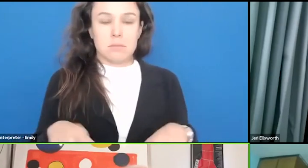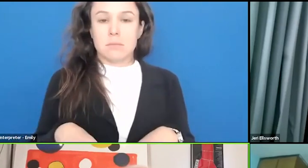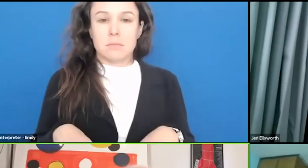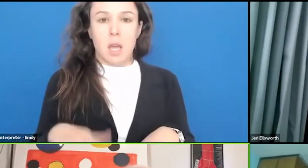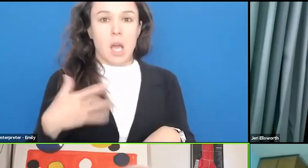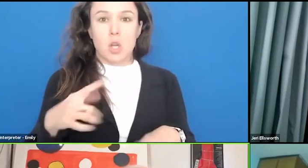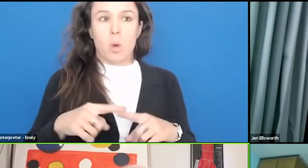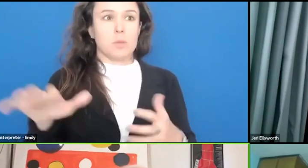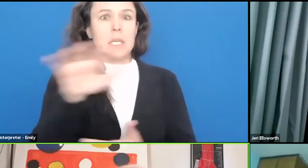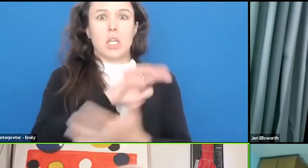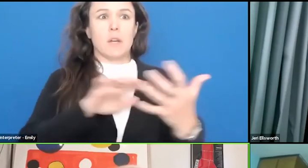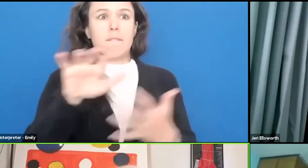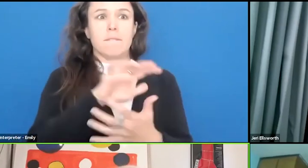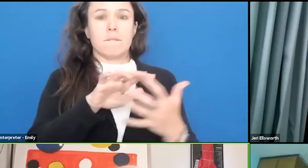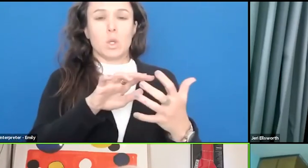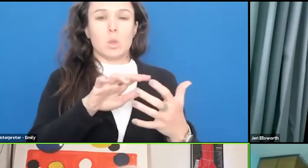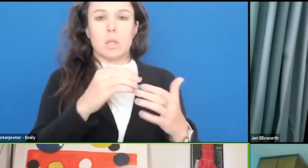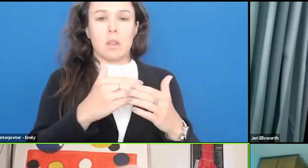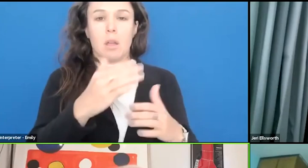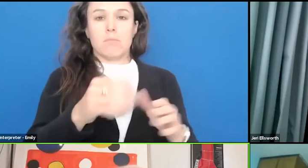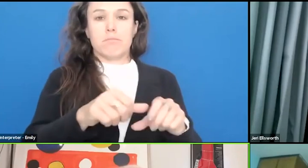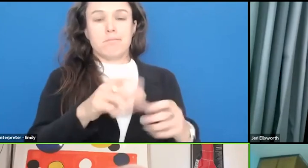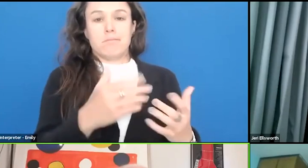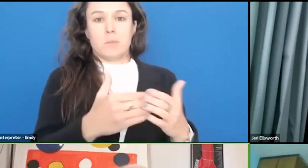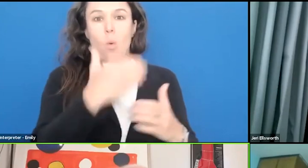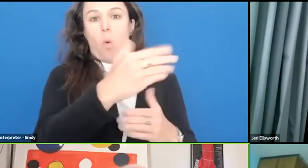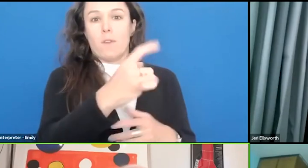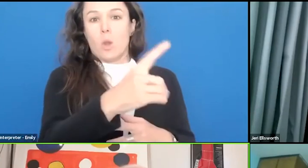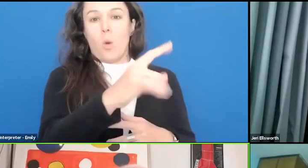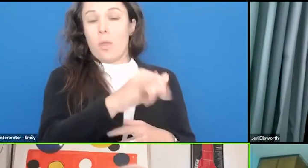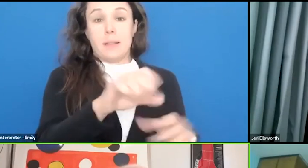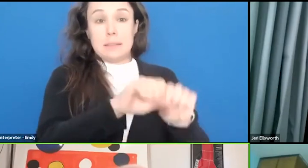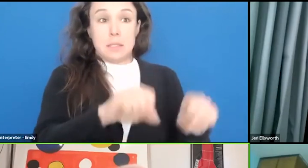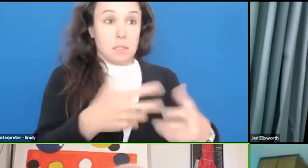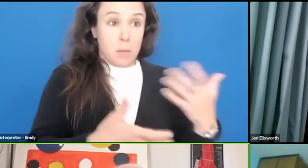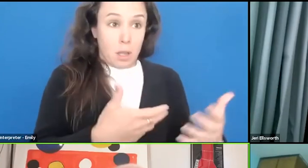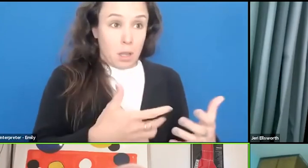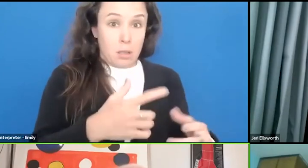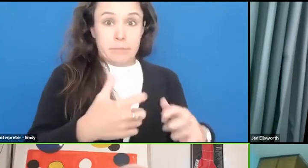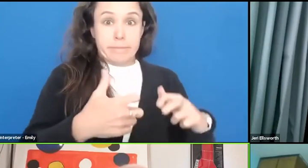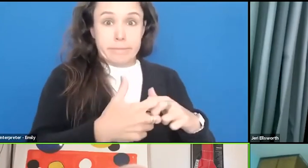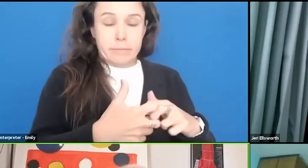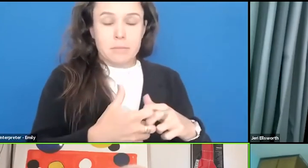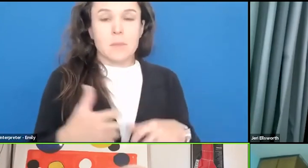overloading the system, it makes it easier for us; we were born to fuse. It's very hard often to hear